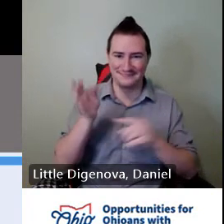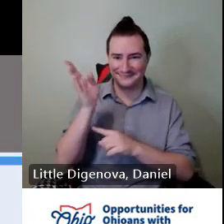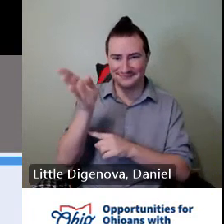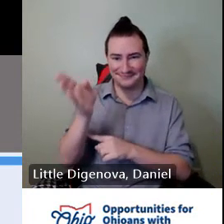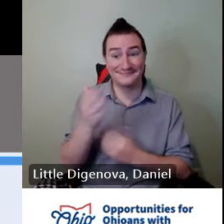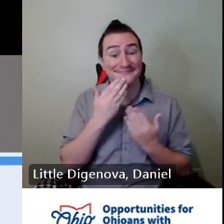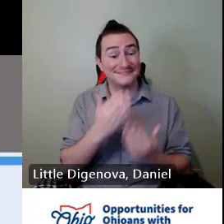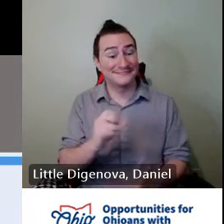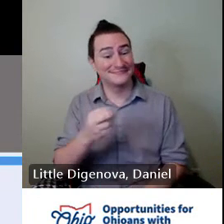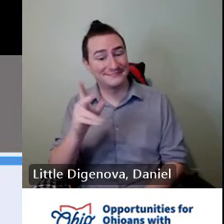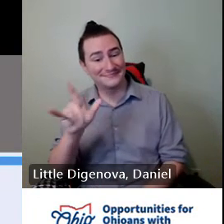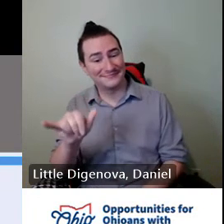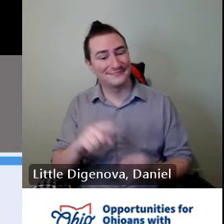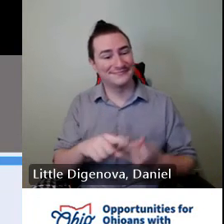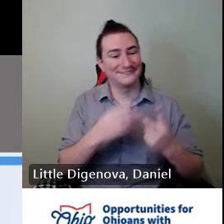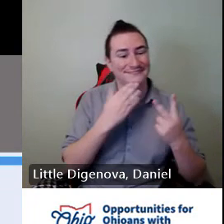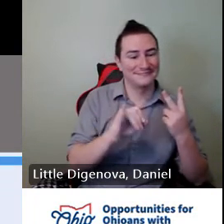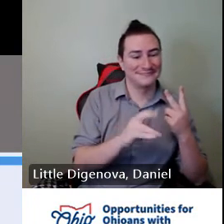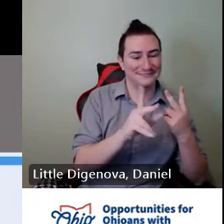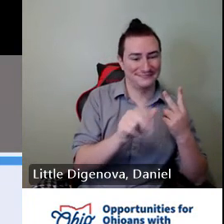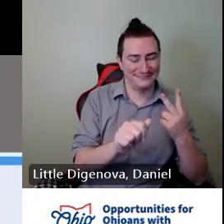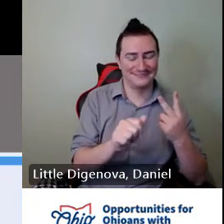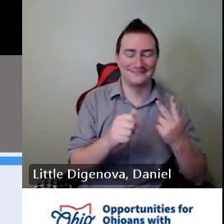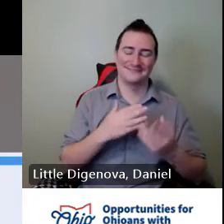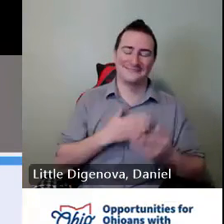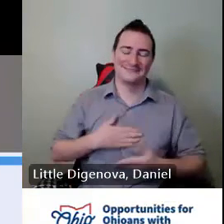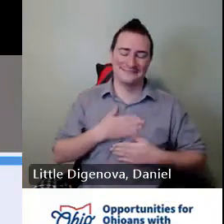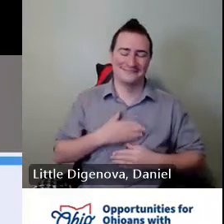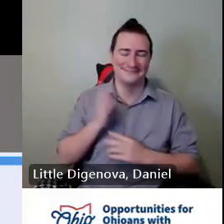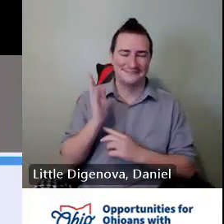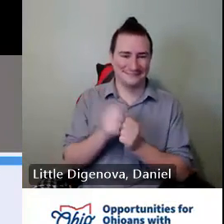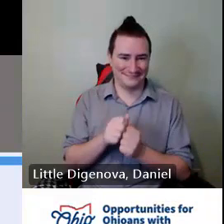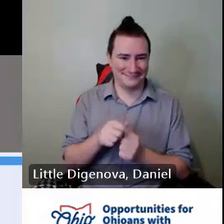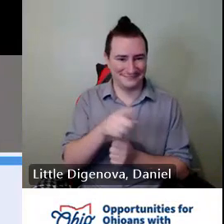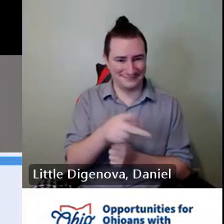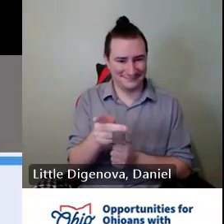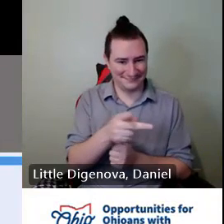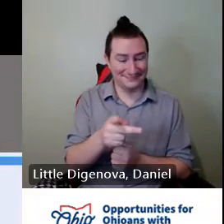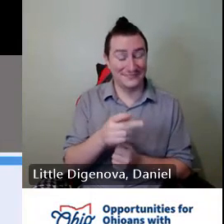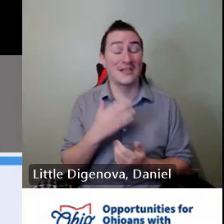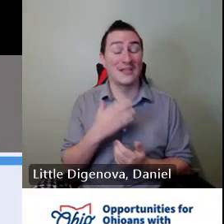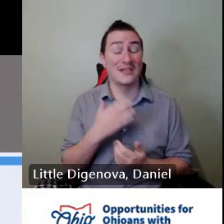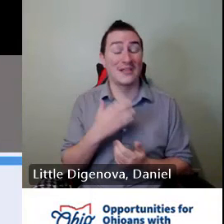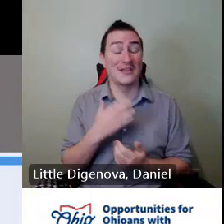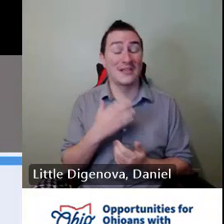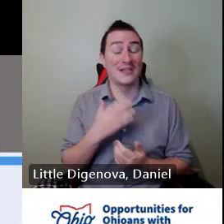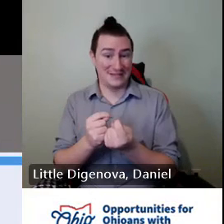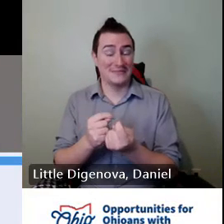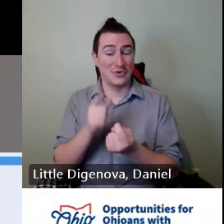It's been a pleasure to present with you today and I appreciate the team behind the scenes who work hard to make sure these webinars are a success.